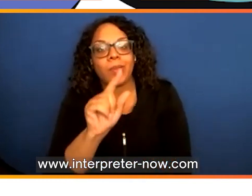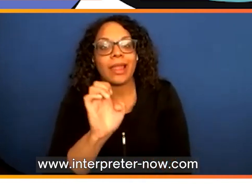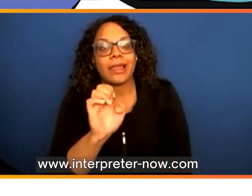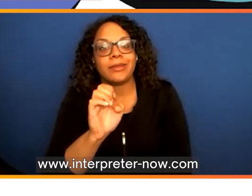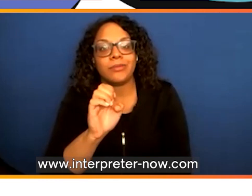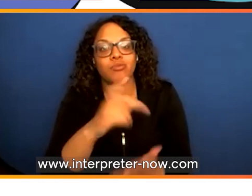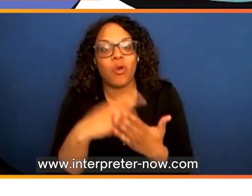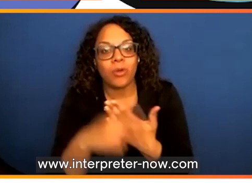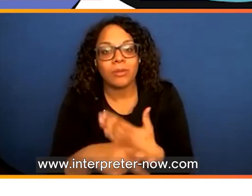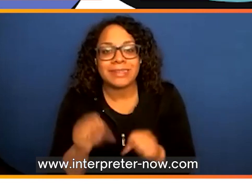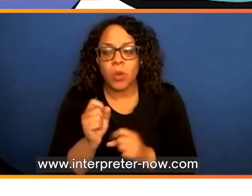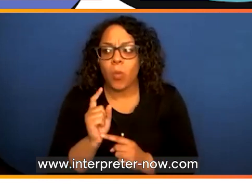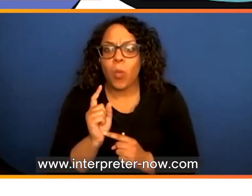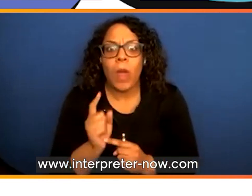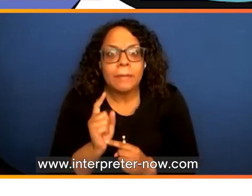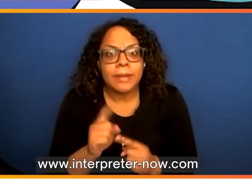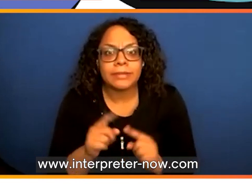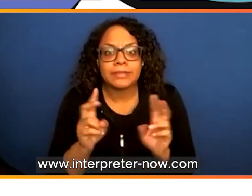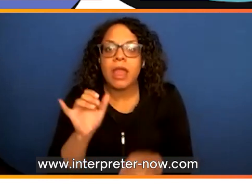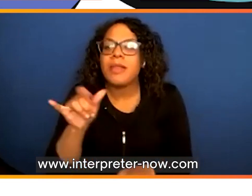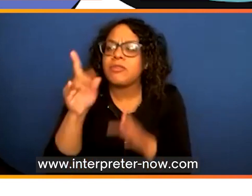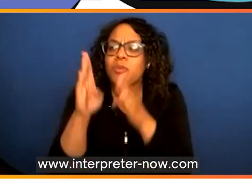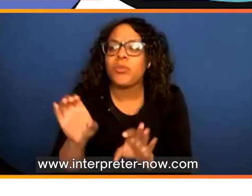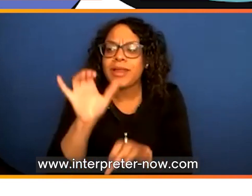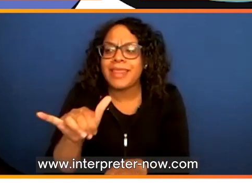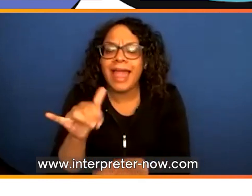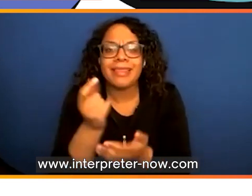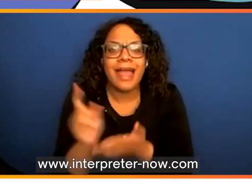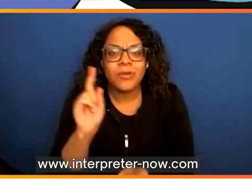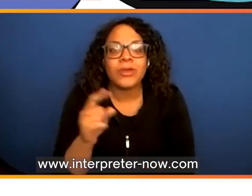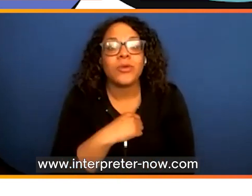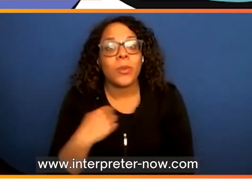this on a call last week, they were at a meeting and they got knocked out of the park." Because